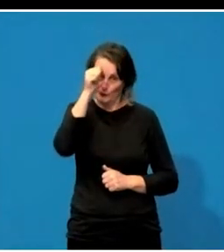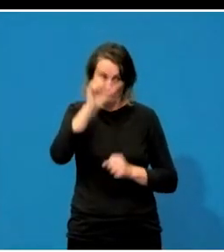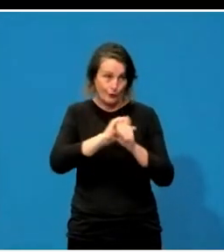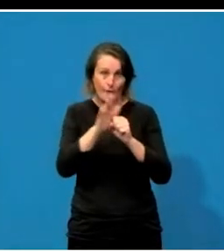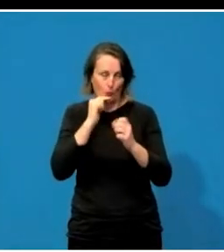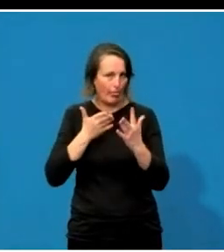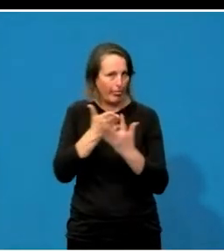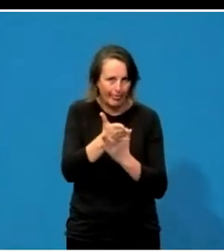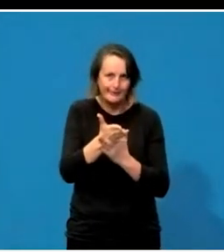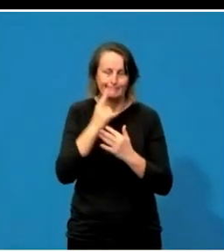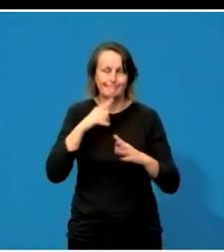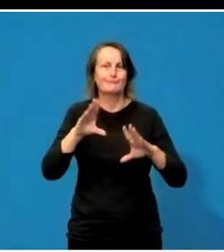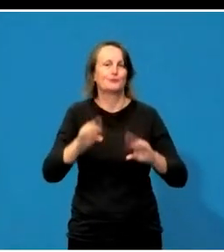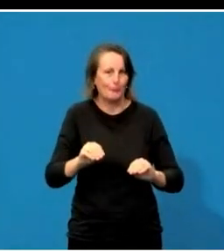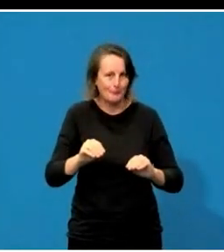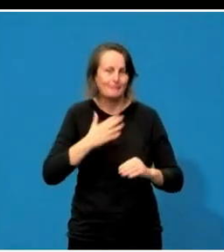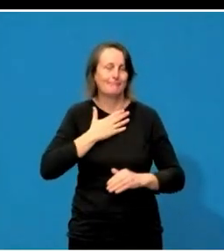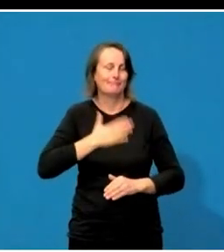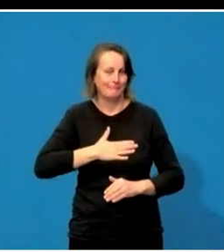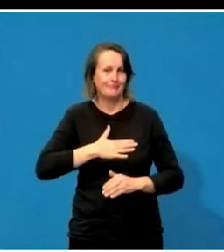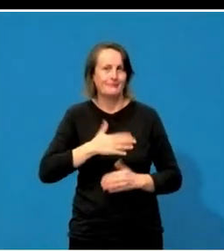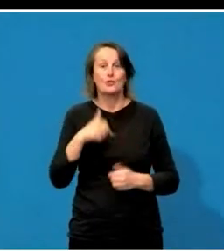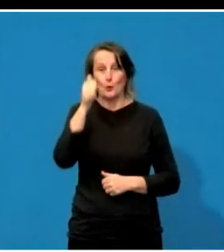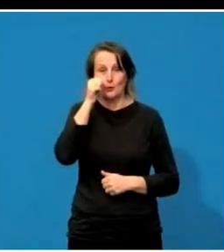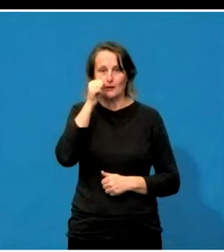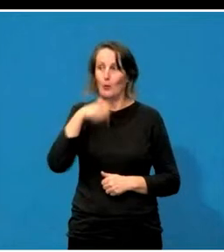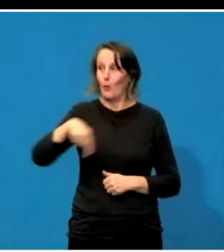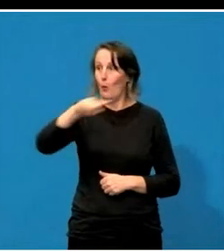That meant, to the disappointment of everyone involved - Commissioners, counsel,